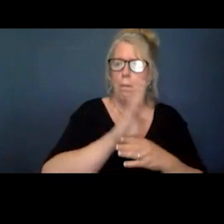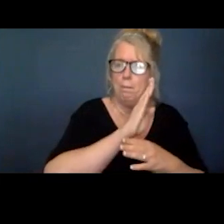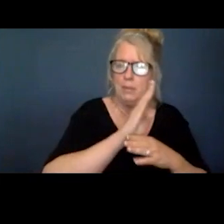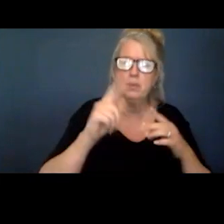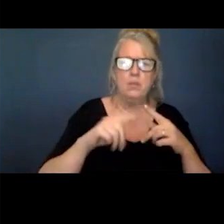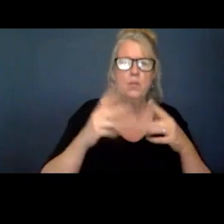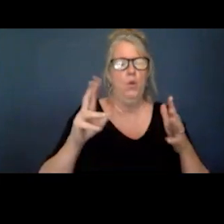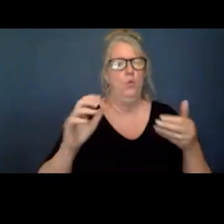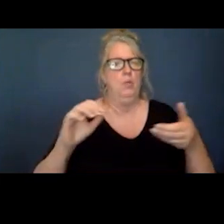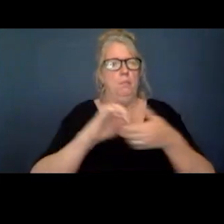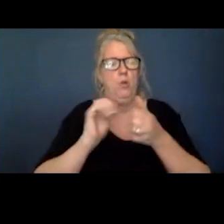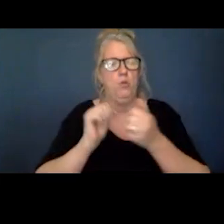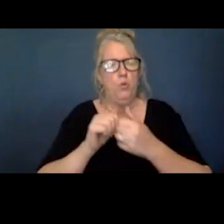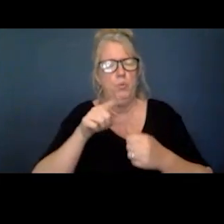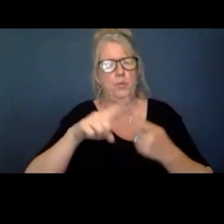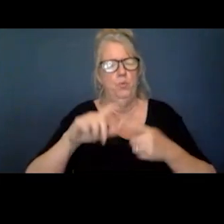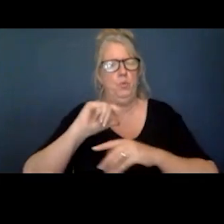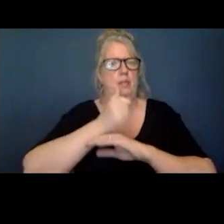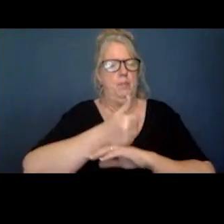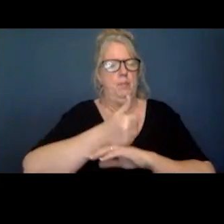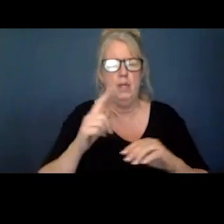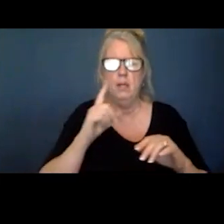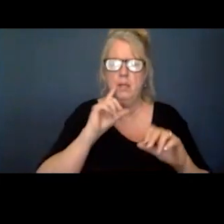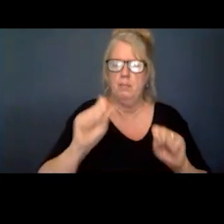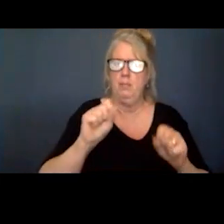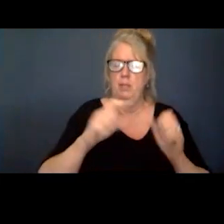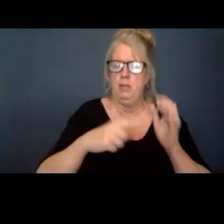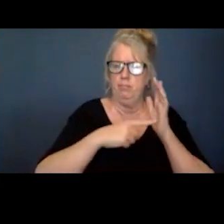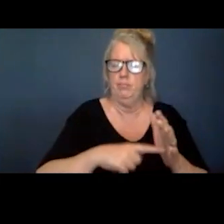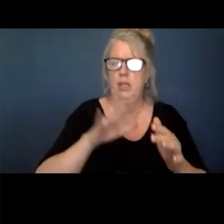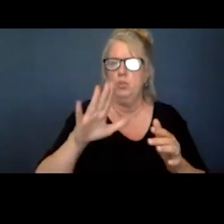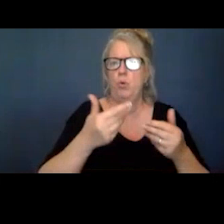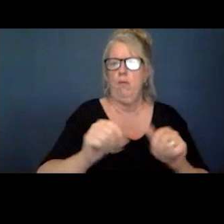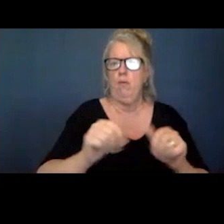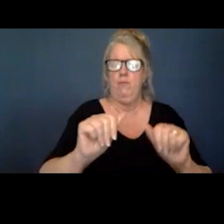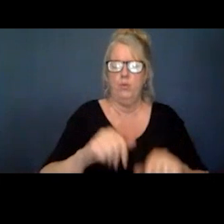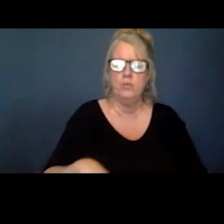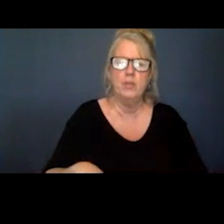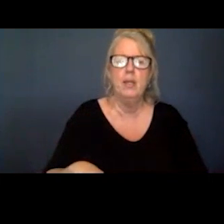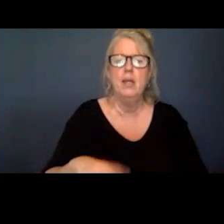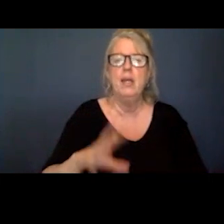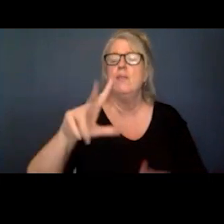partner with you establishes credibility and legitimizes your efforts. Written format is great,